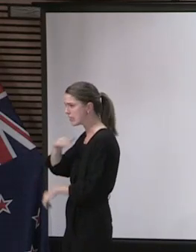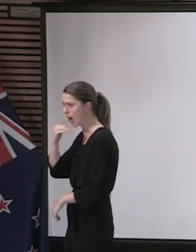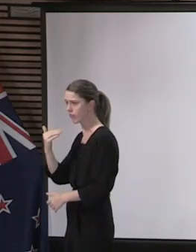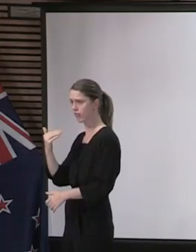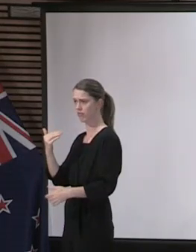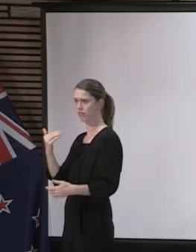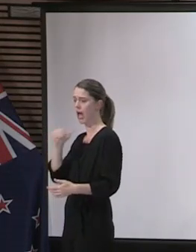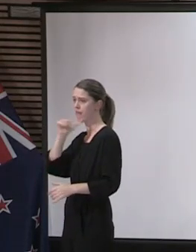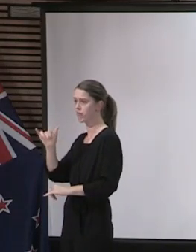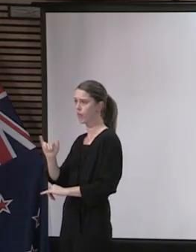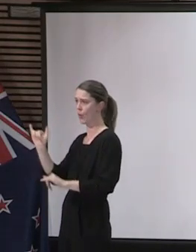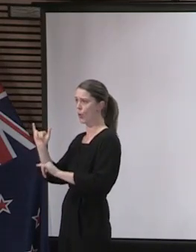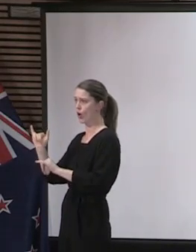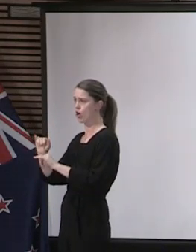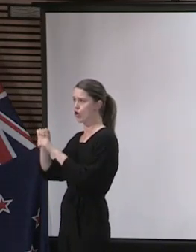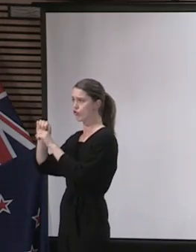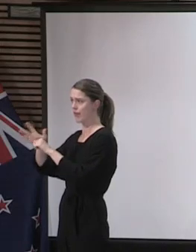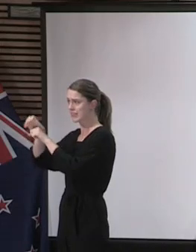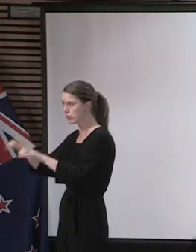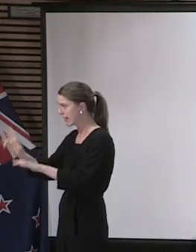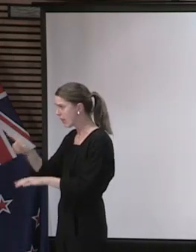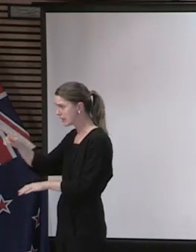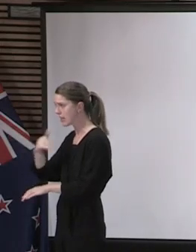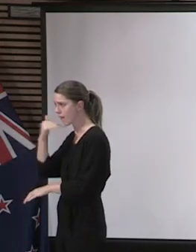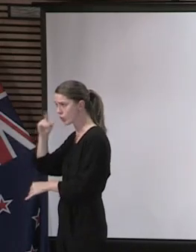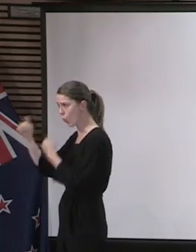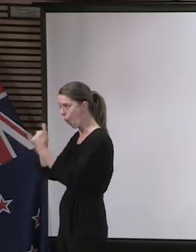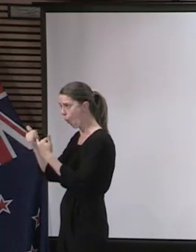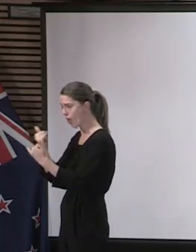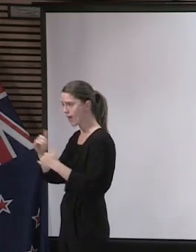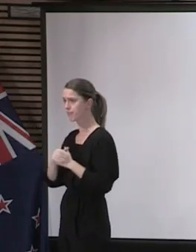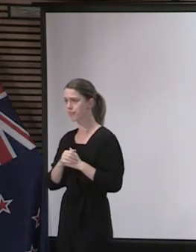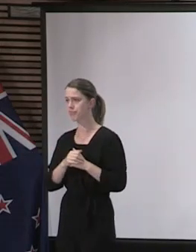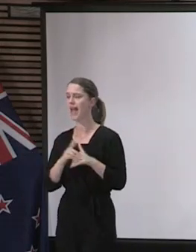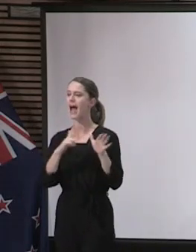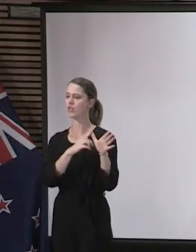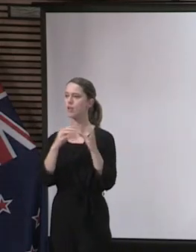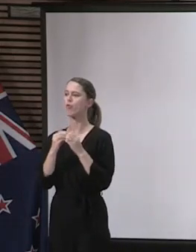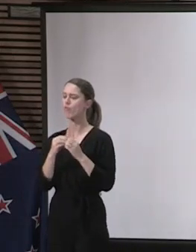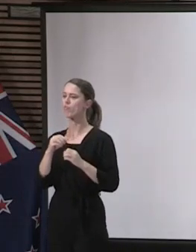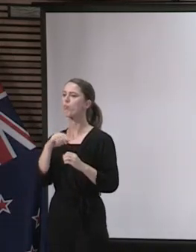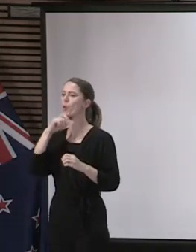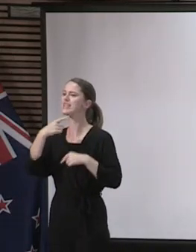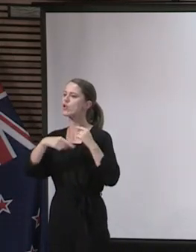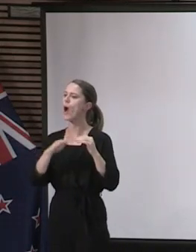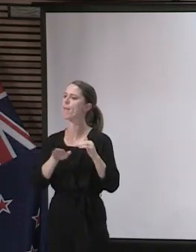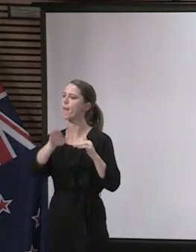to 5,000 contacts per day. You are confident that is enough if we did - things got out of control down the line?